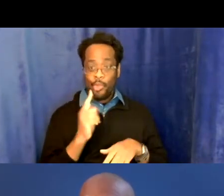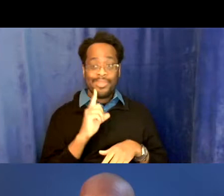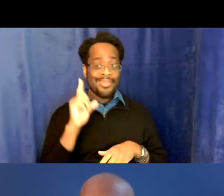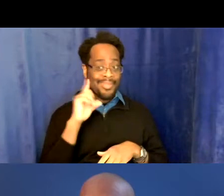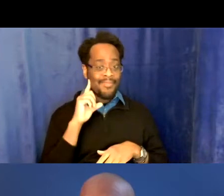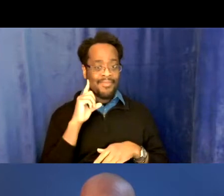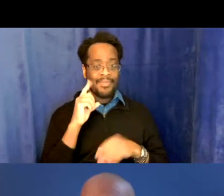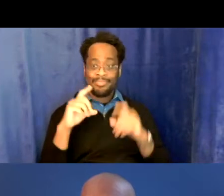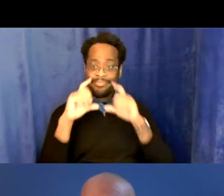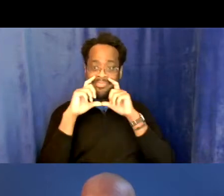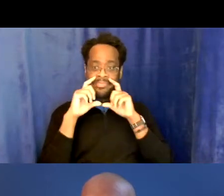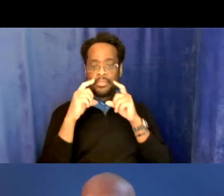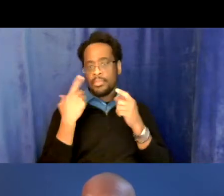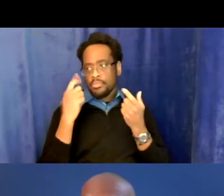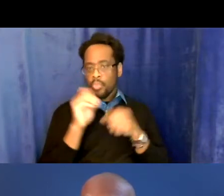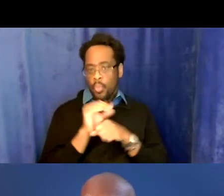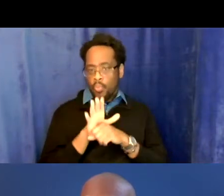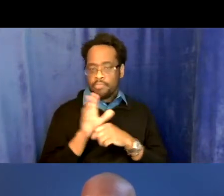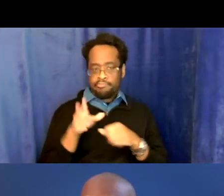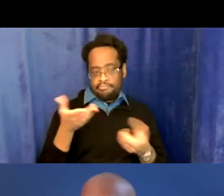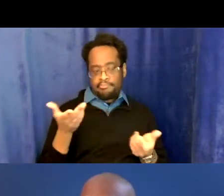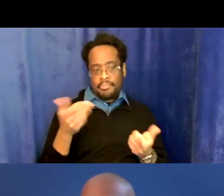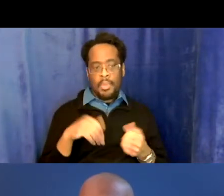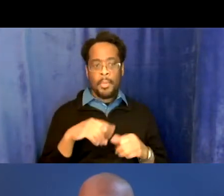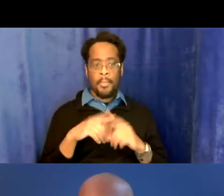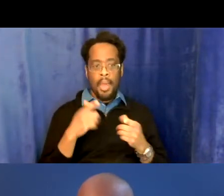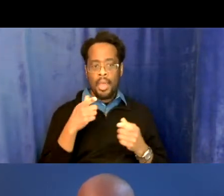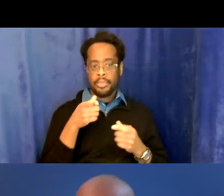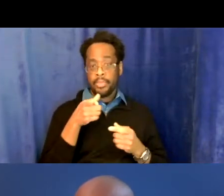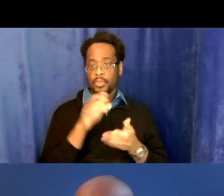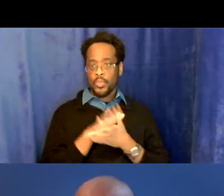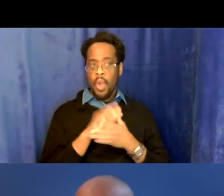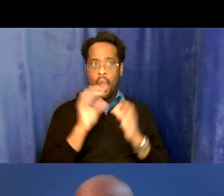they had a lot of cute children, they were deaf children, with their masks on of course because of COVID,